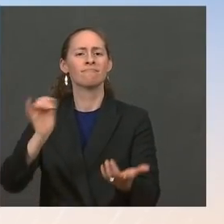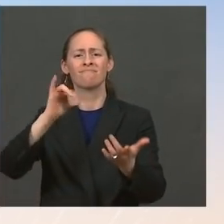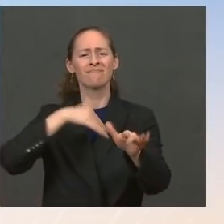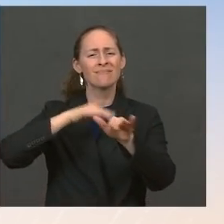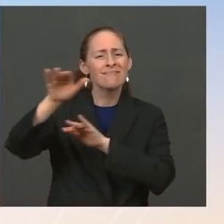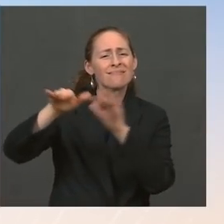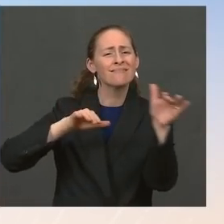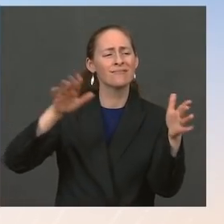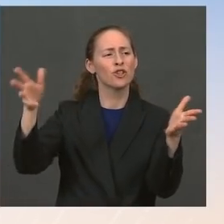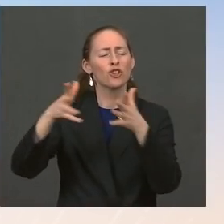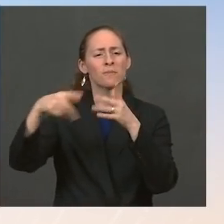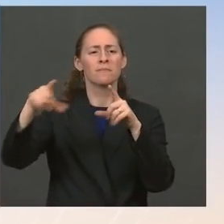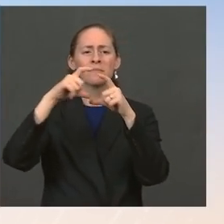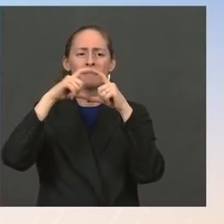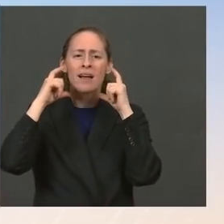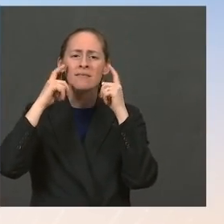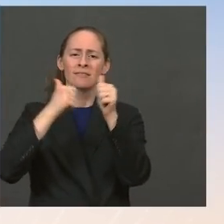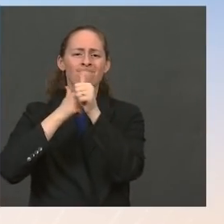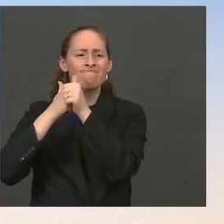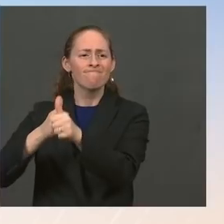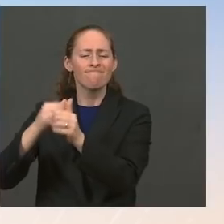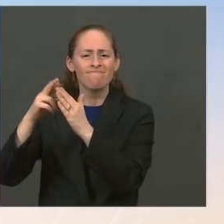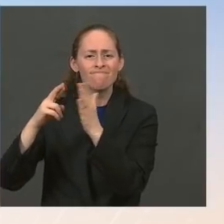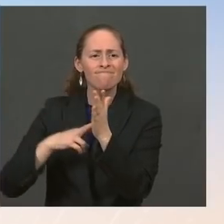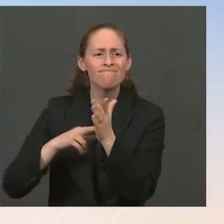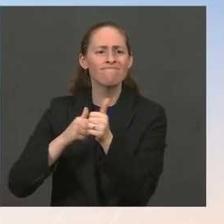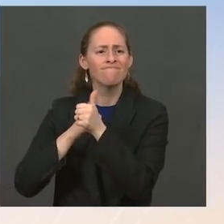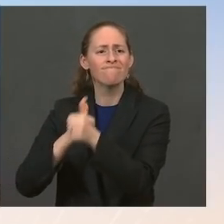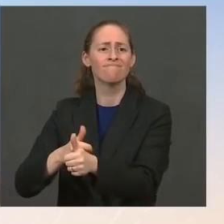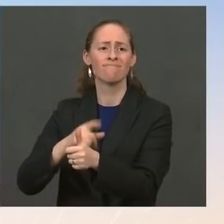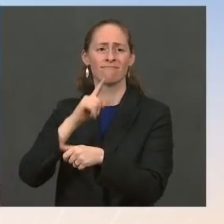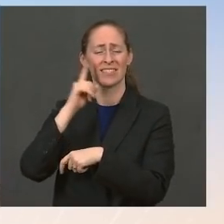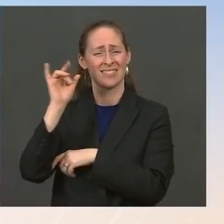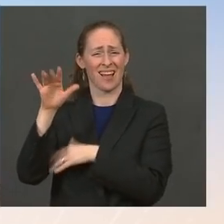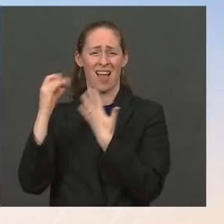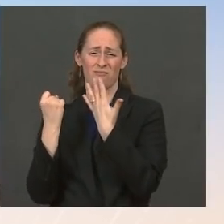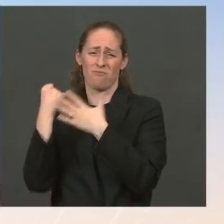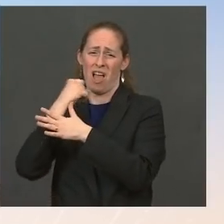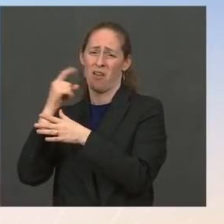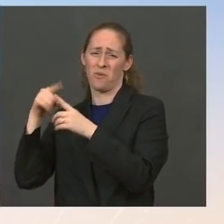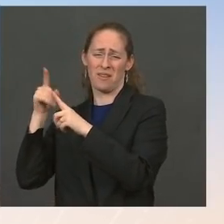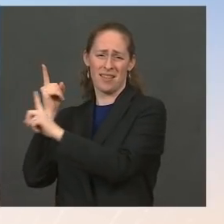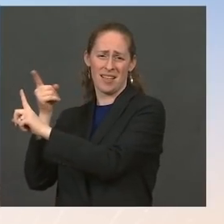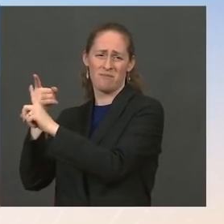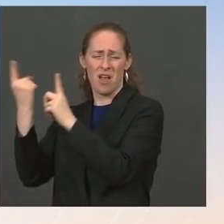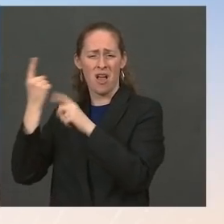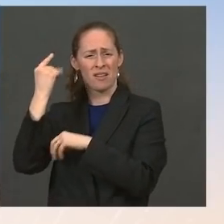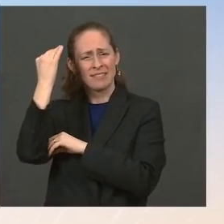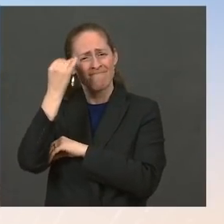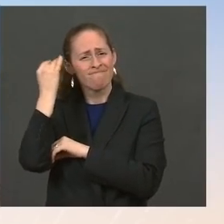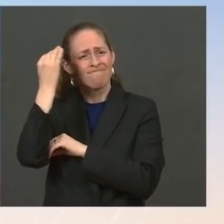the federal government and the President -- this has been his number one priority, and we've done everything humanly possible. At a certain point,